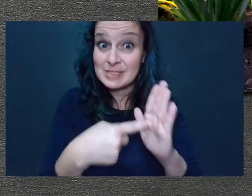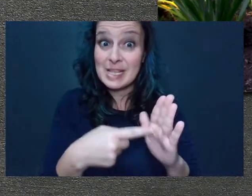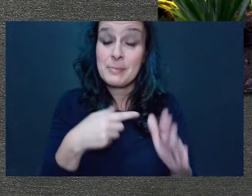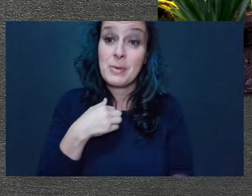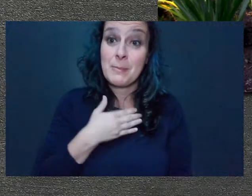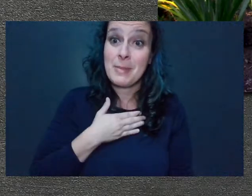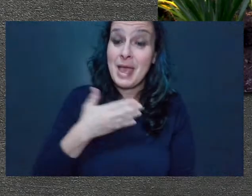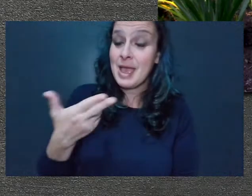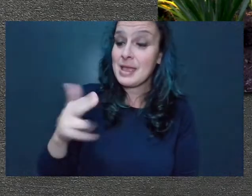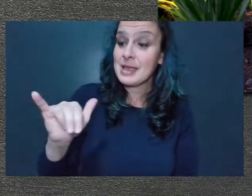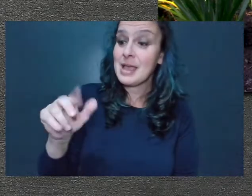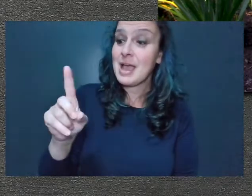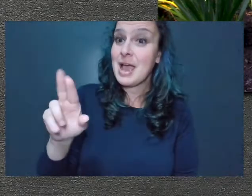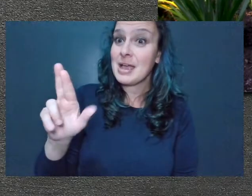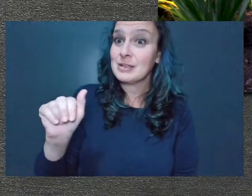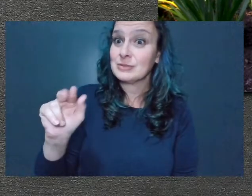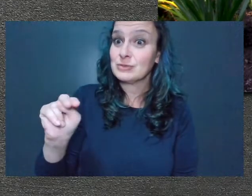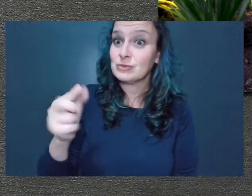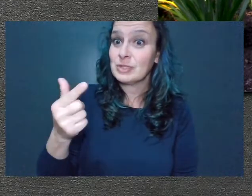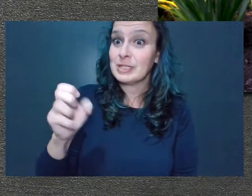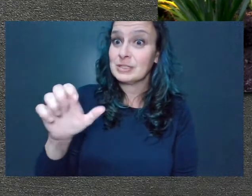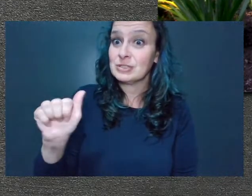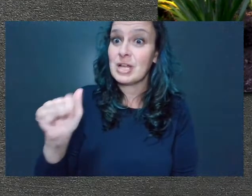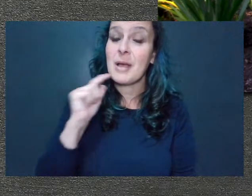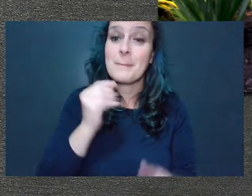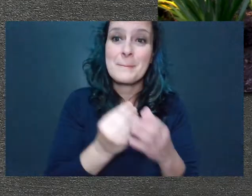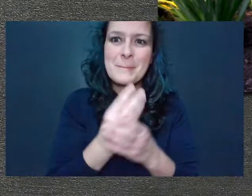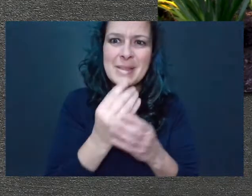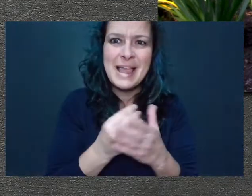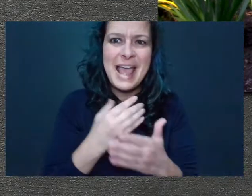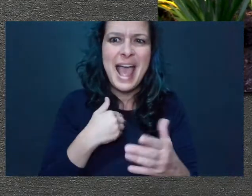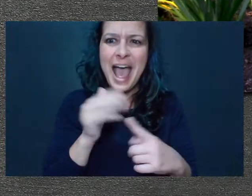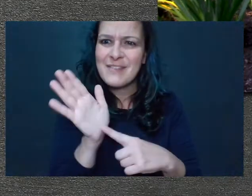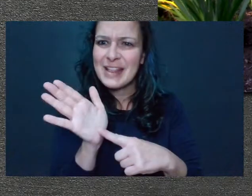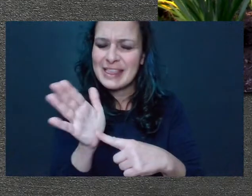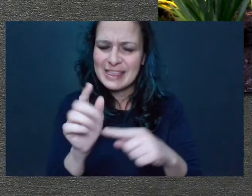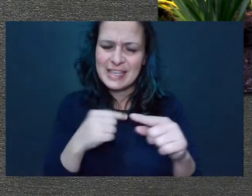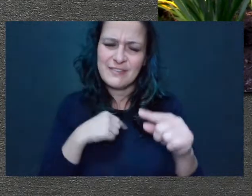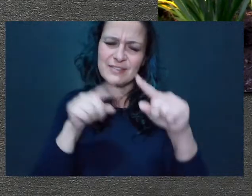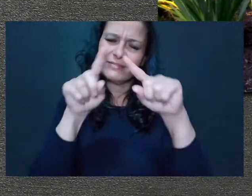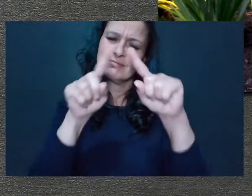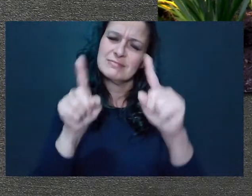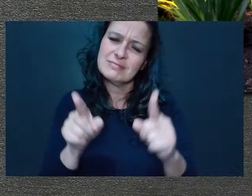in the leaf of this hydrangea plant. Where do they go? How are they branching out?